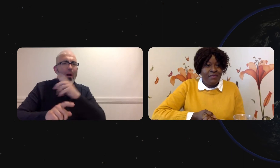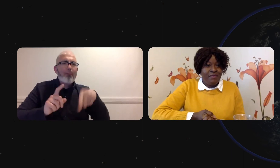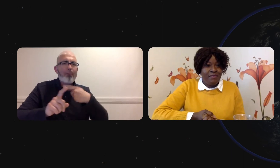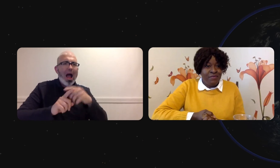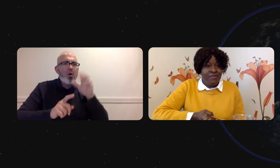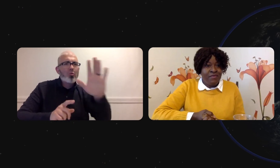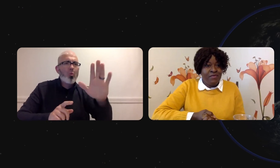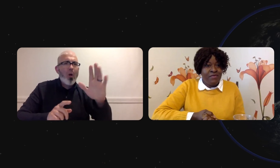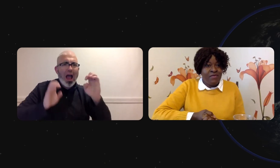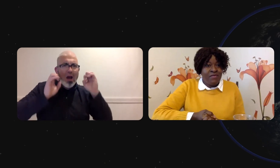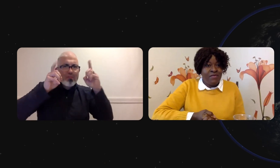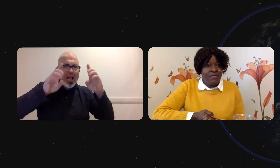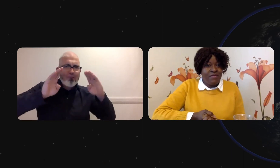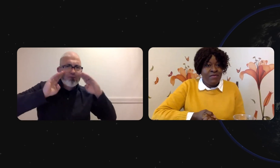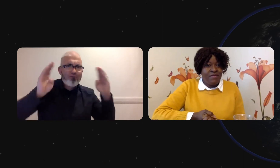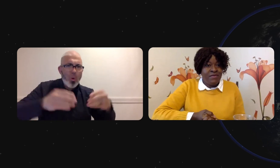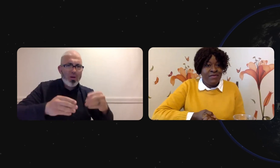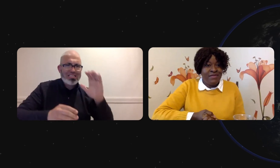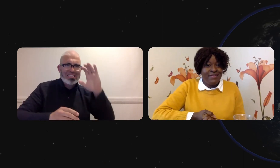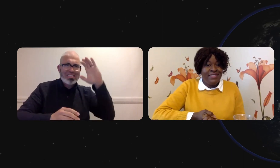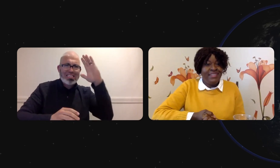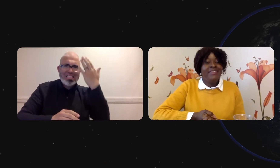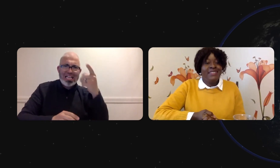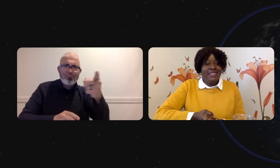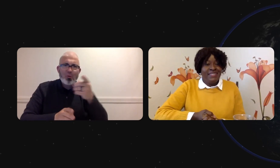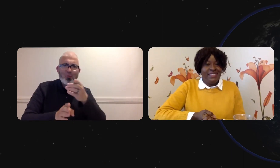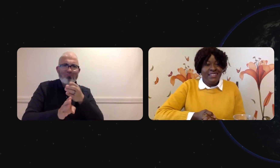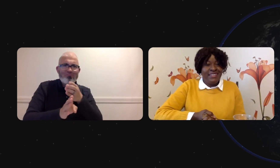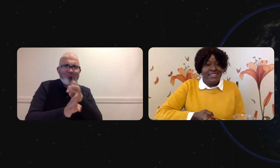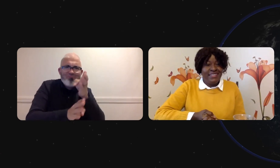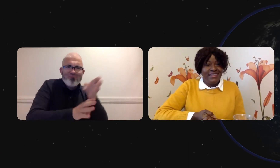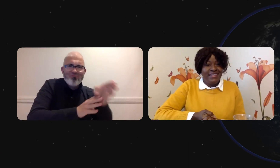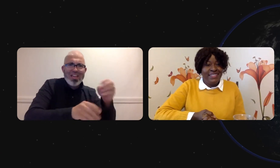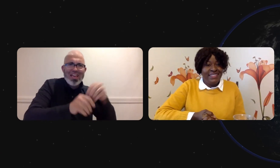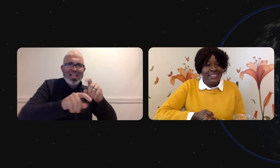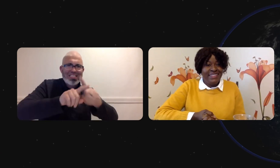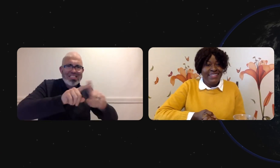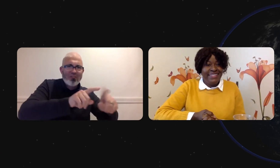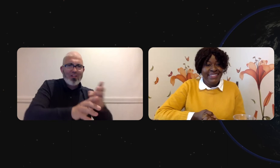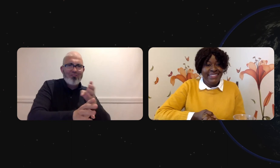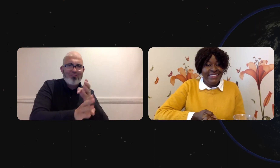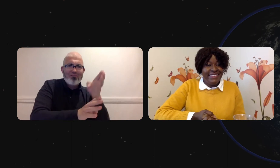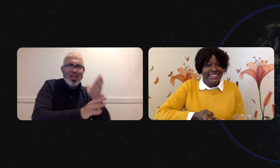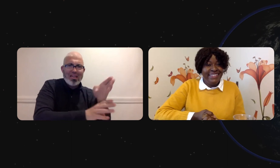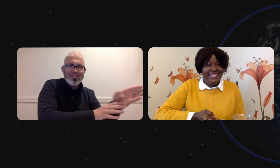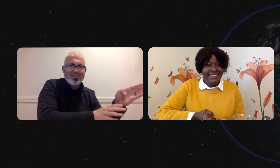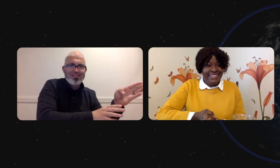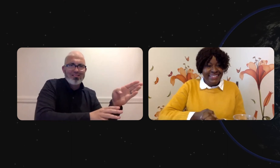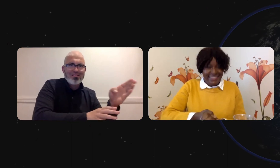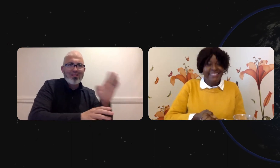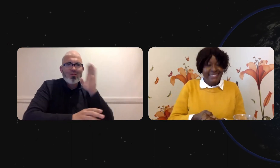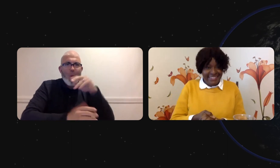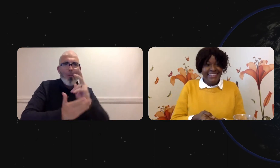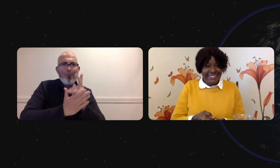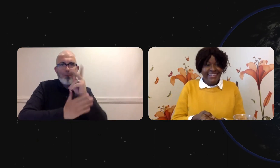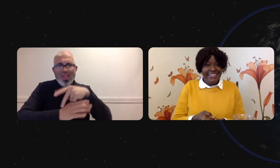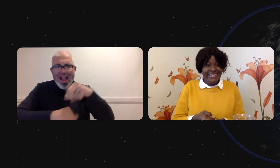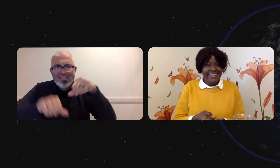I wanted to ask you about your educational focus.